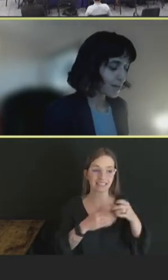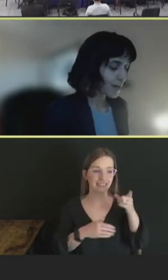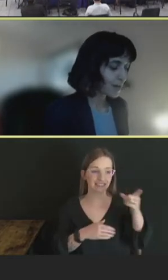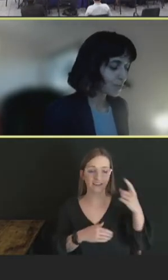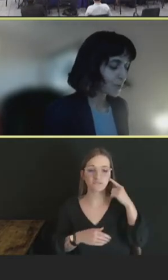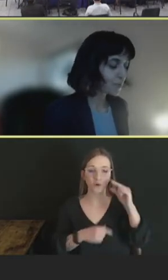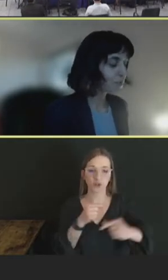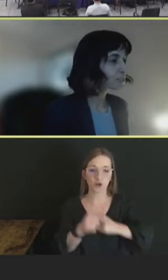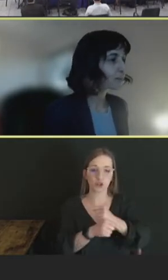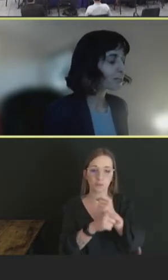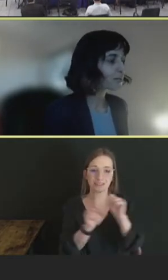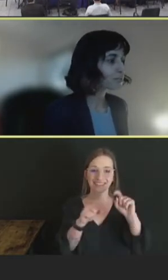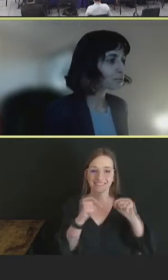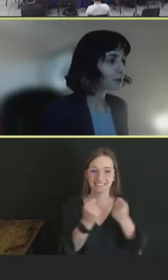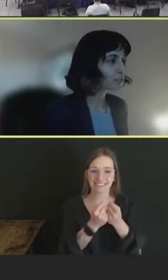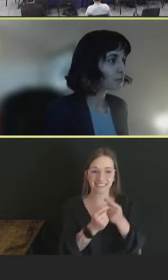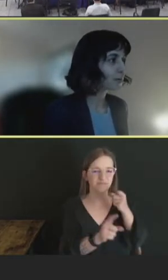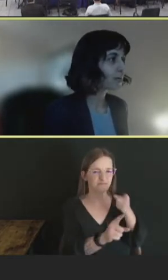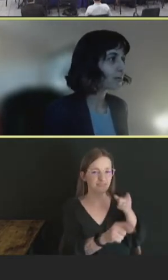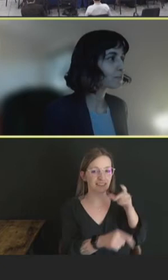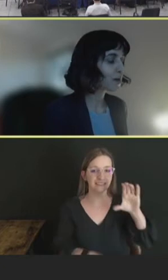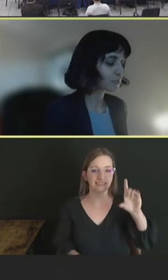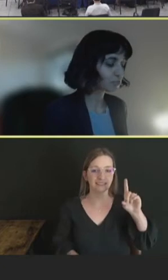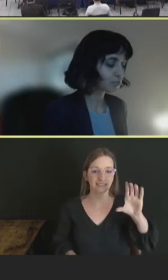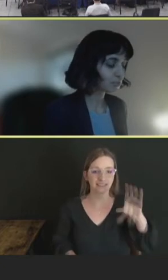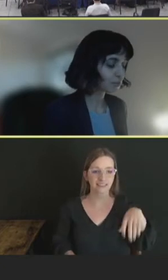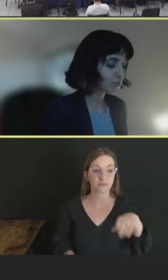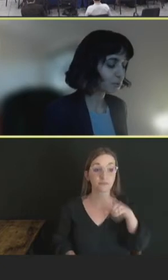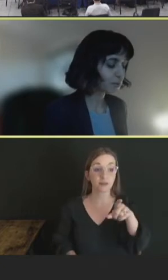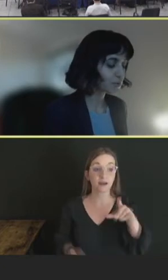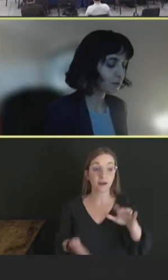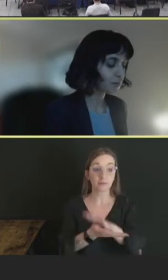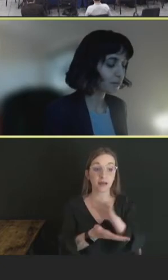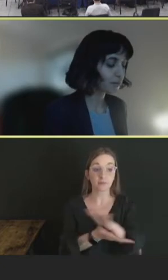The paper was developed in 2020 and published in early 2021;